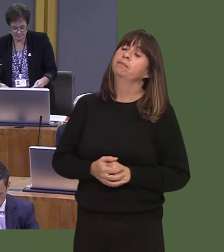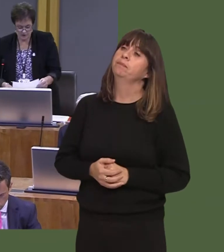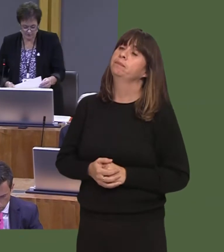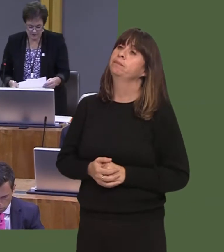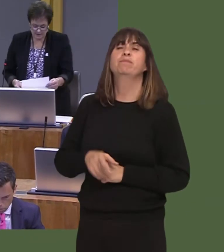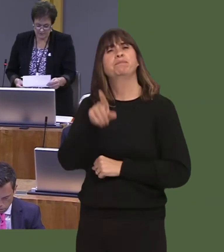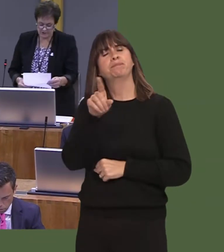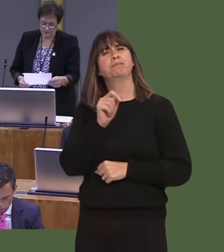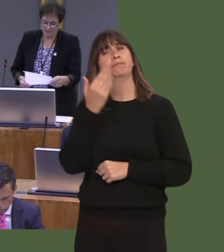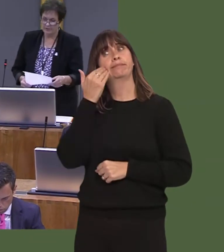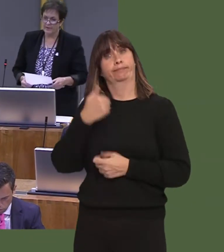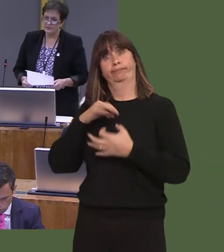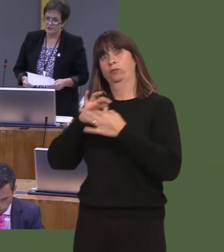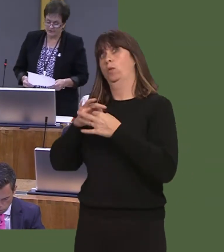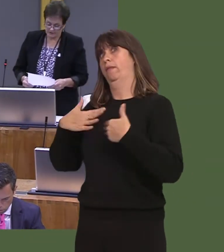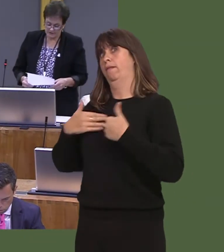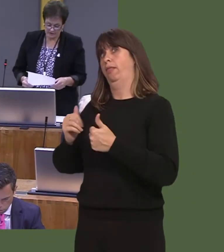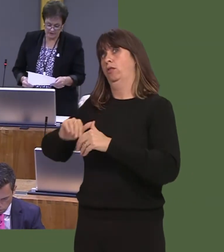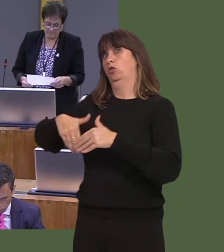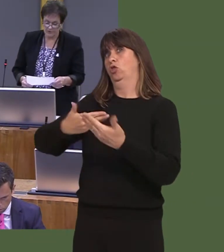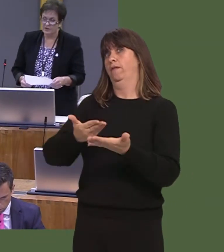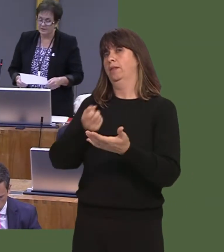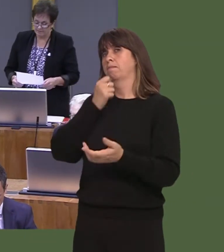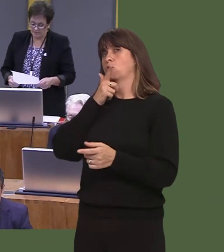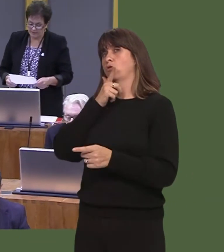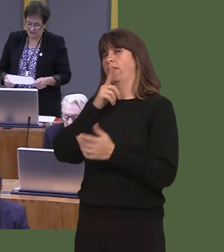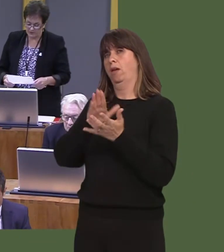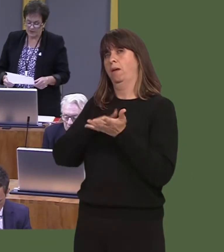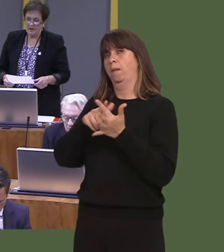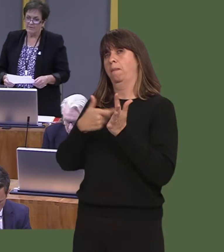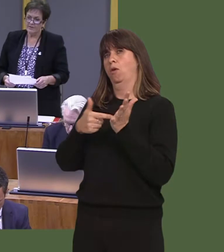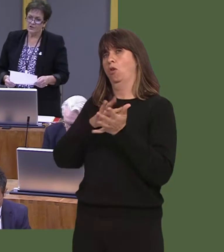During my recent work with health services in Merthyr Tydfil and Rhymney, I was very